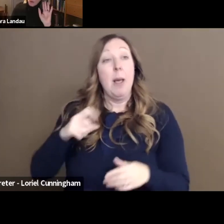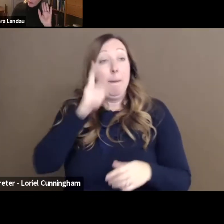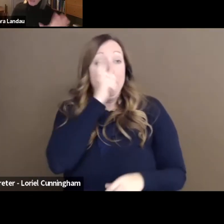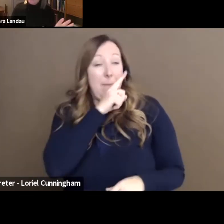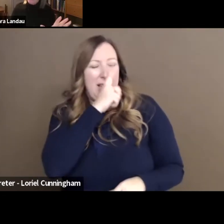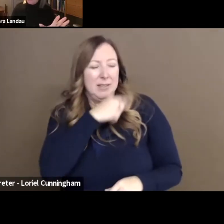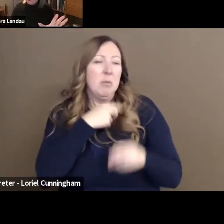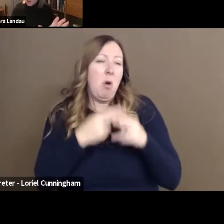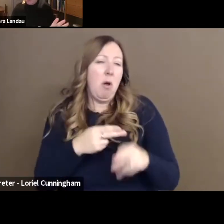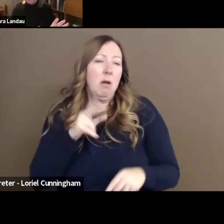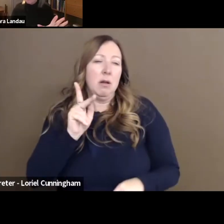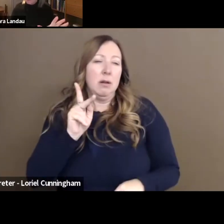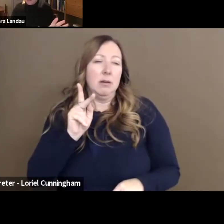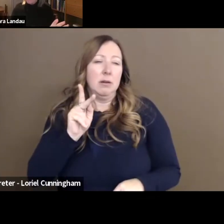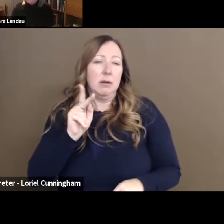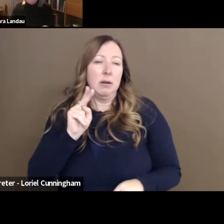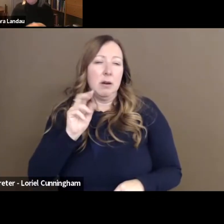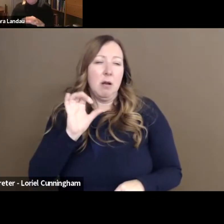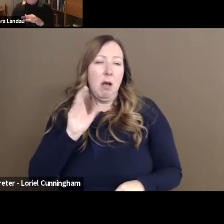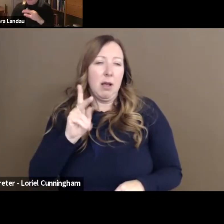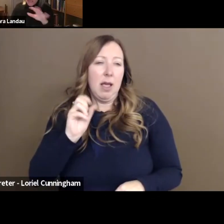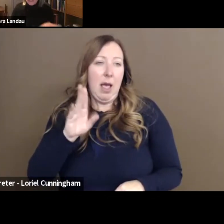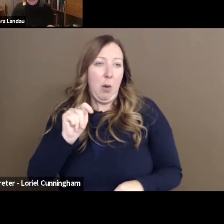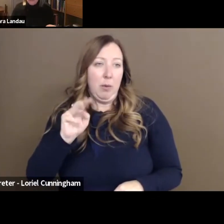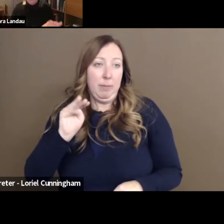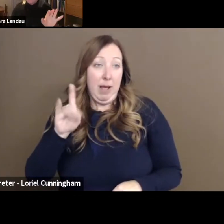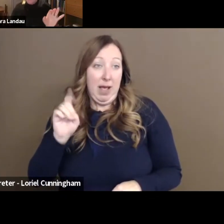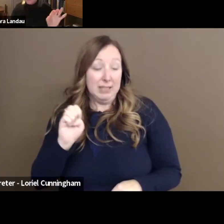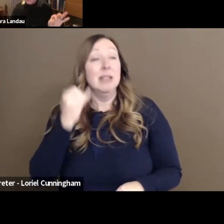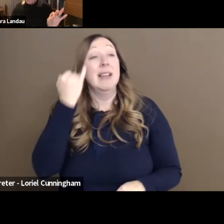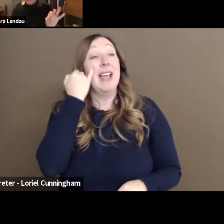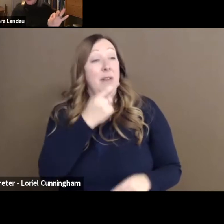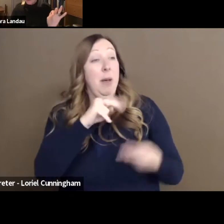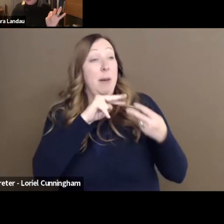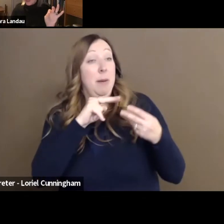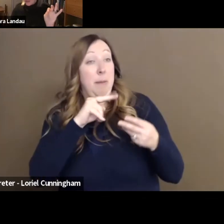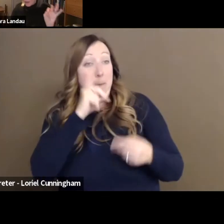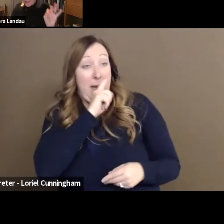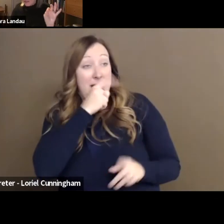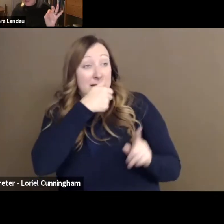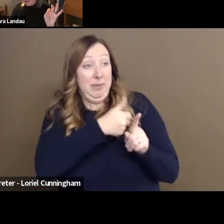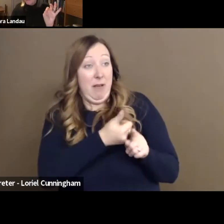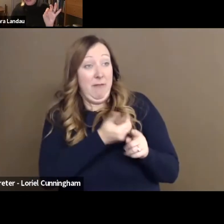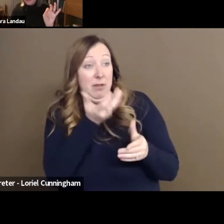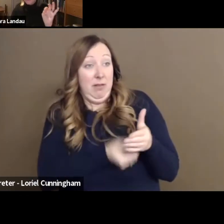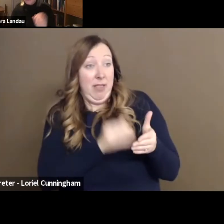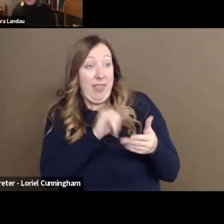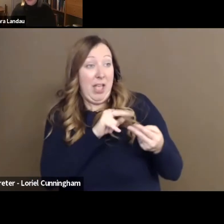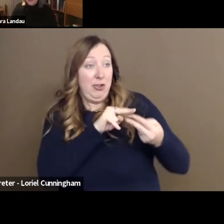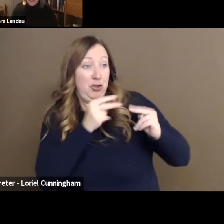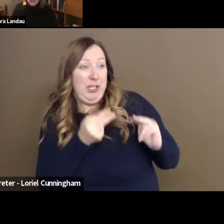orientation problems in mice who were missing the particular gene that was